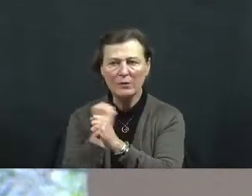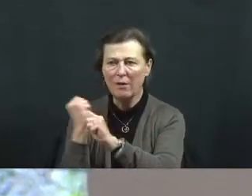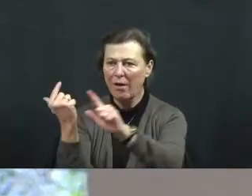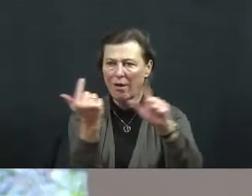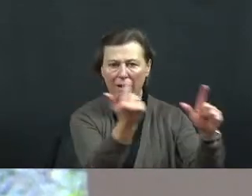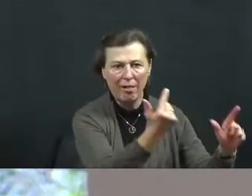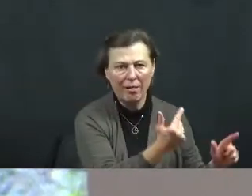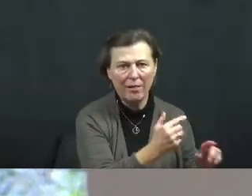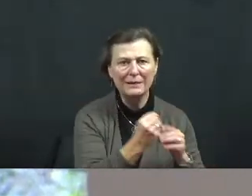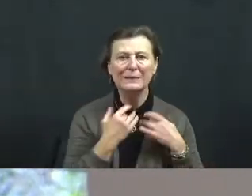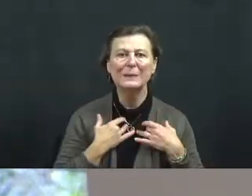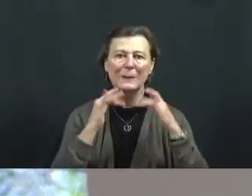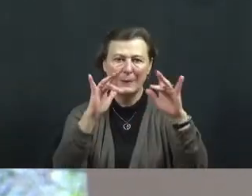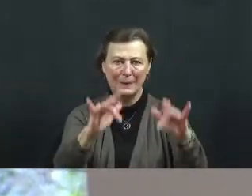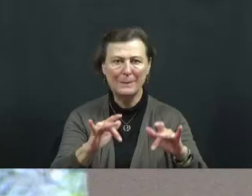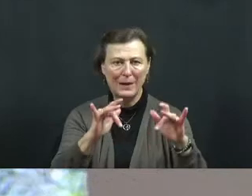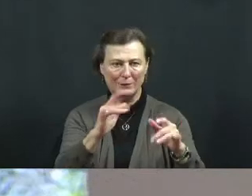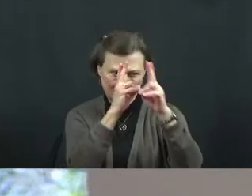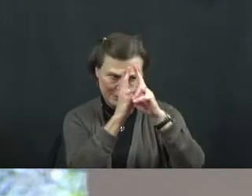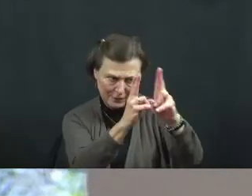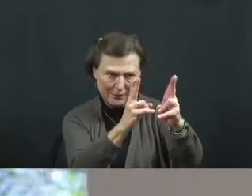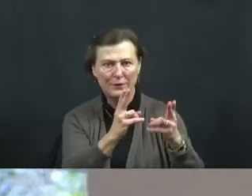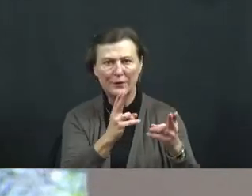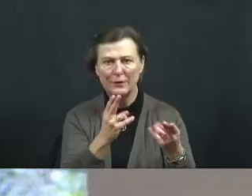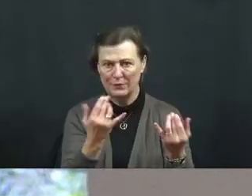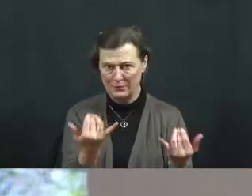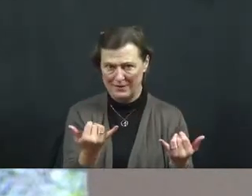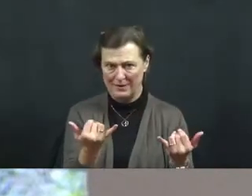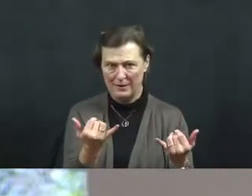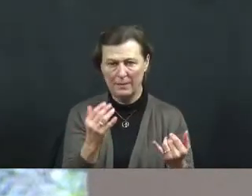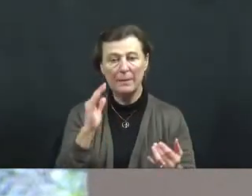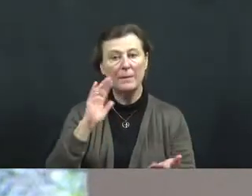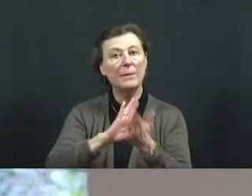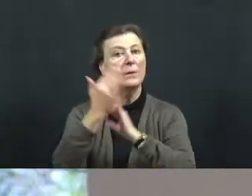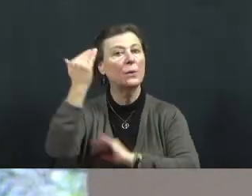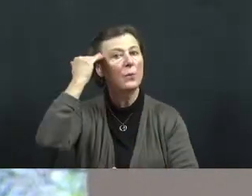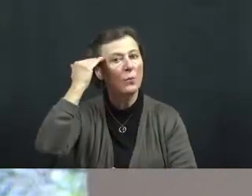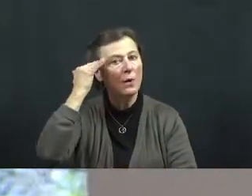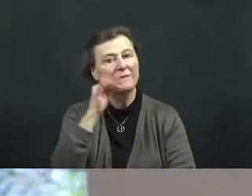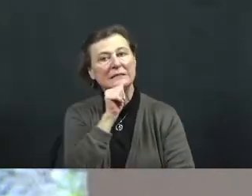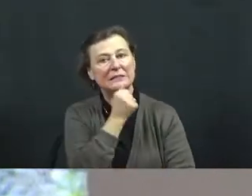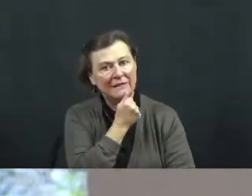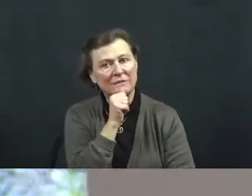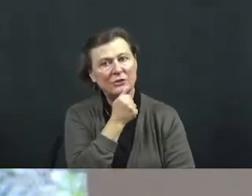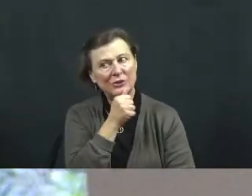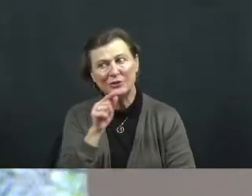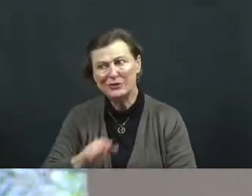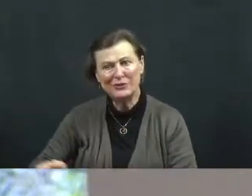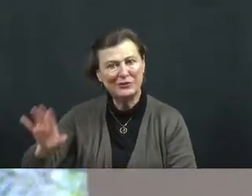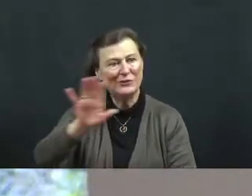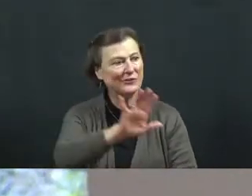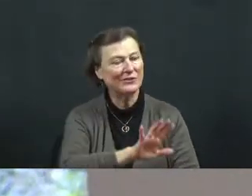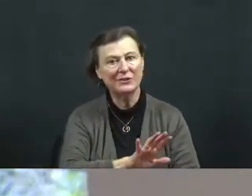Let us be aware of all the suffering.